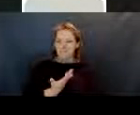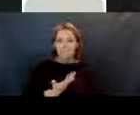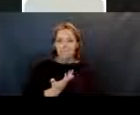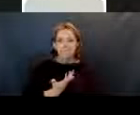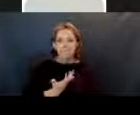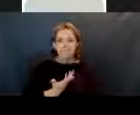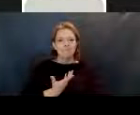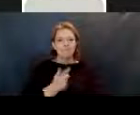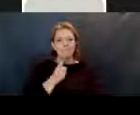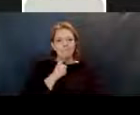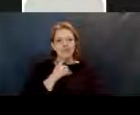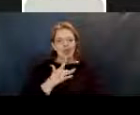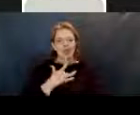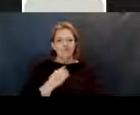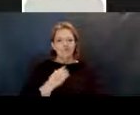alive in a strange way.